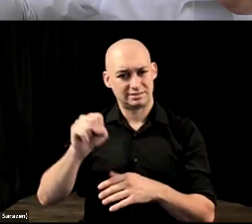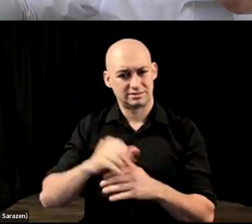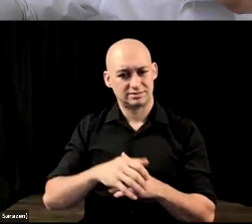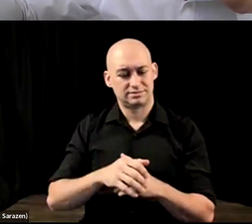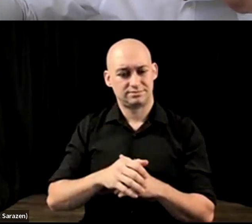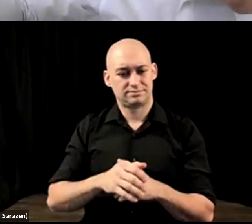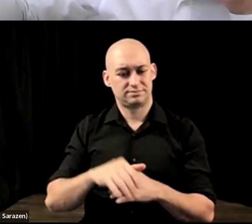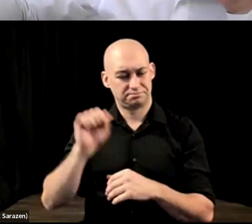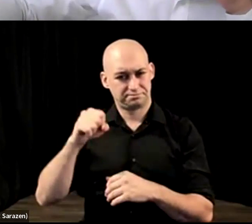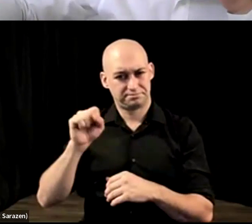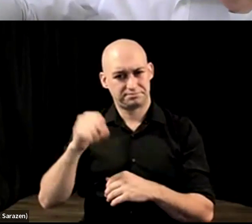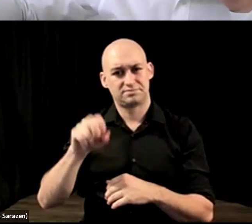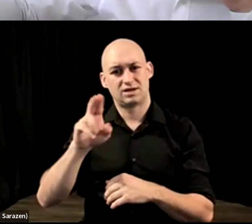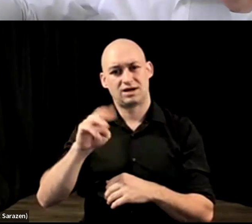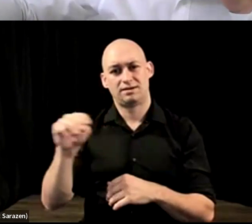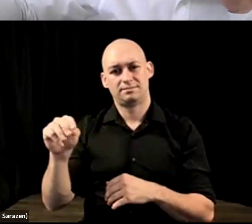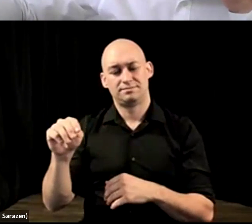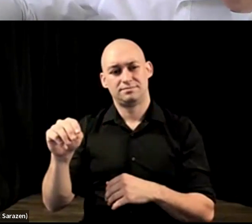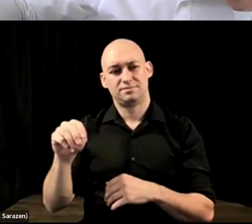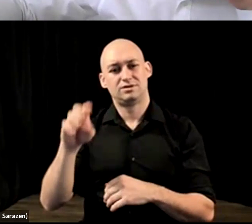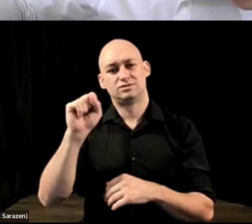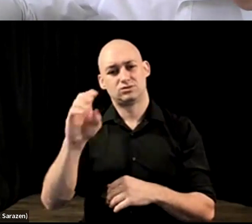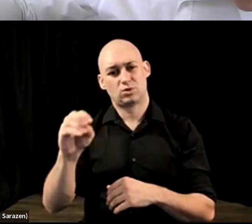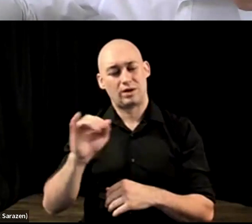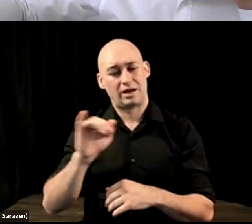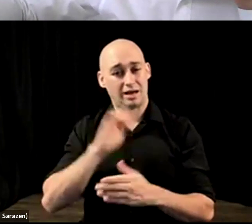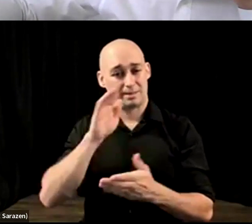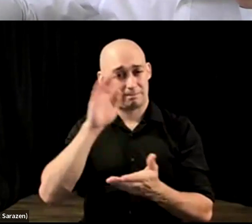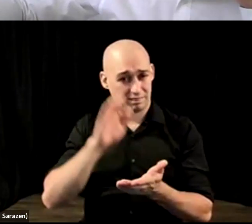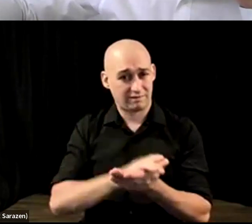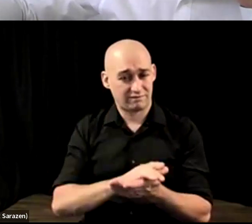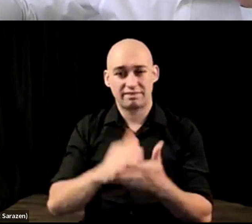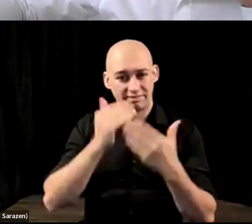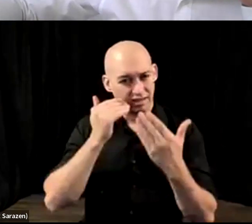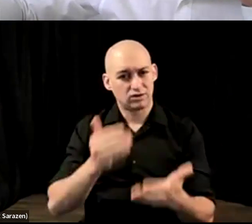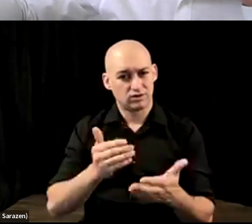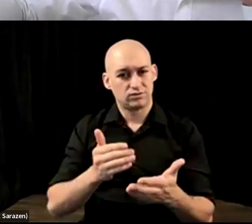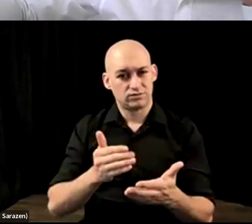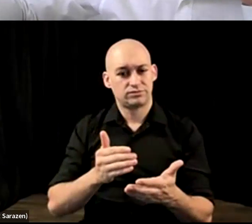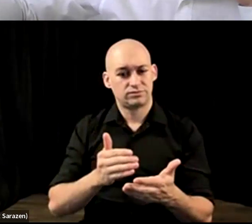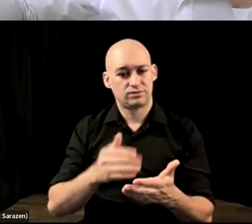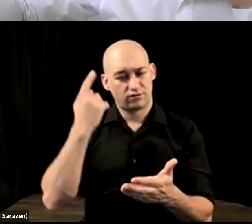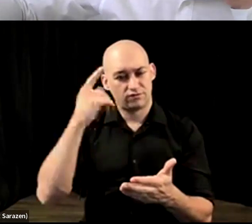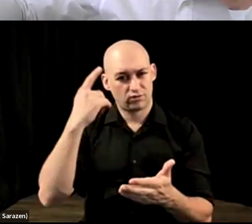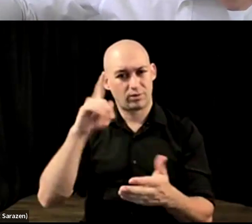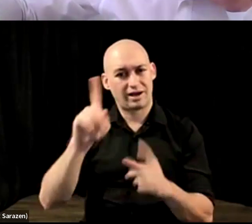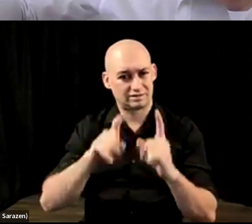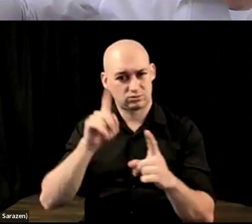Yeah. So, I would, thank you for asking the question and was that a Patrick